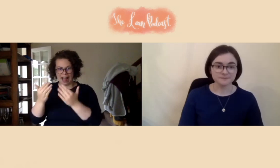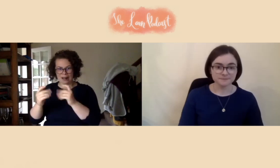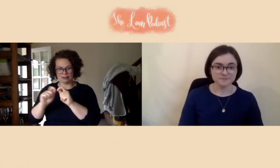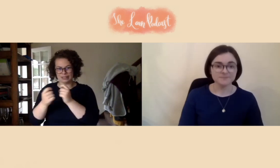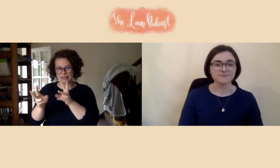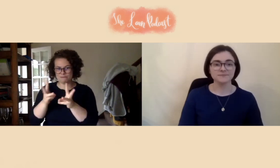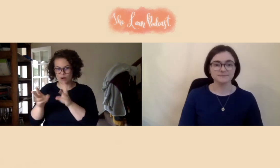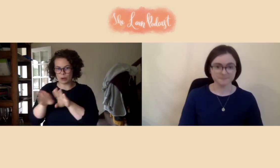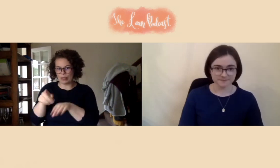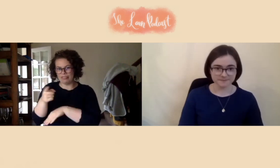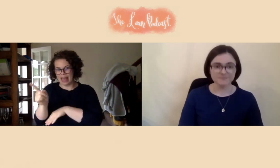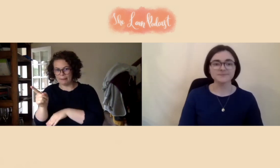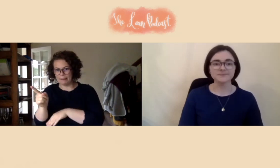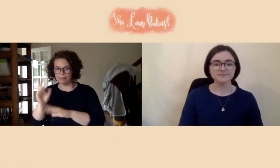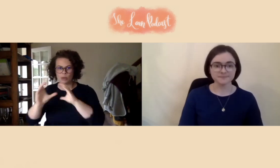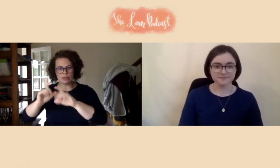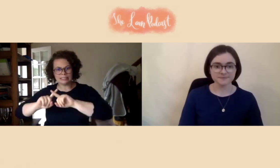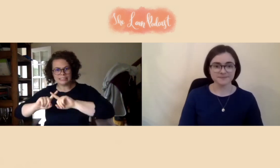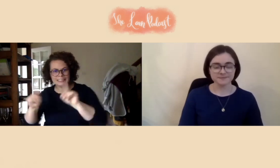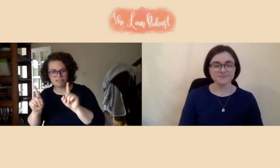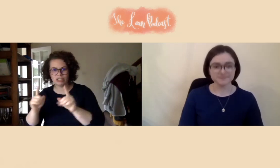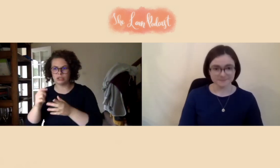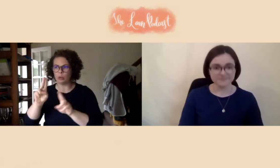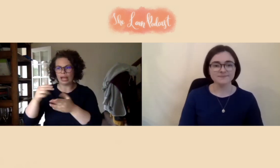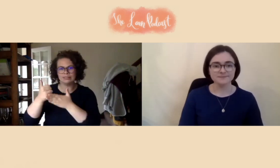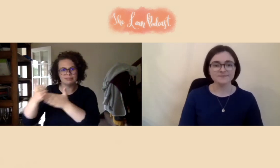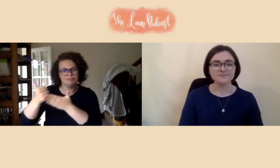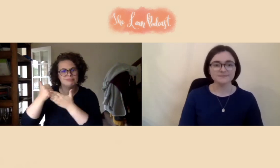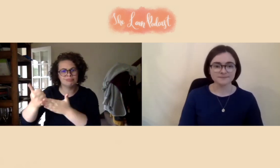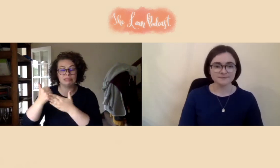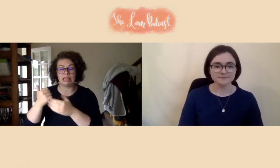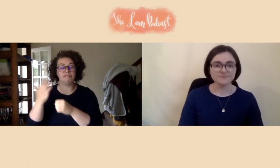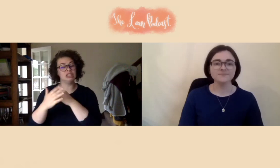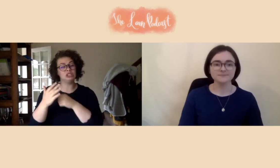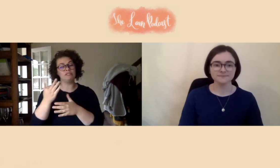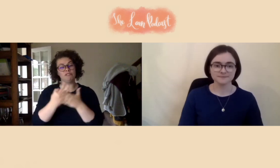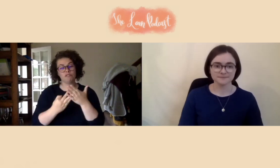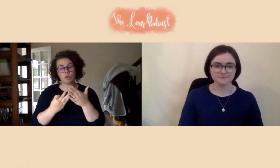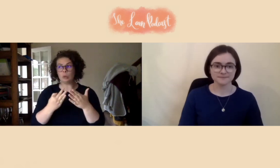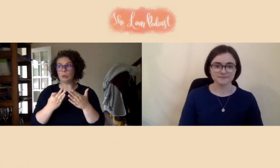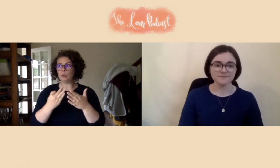And how you adapt to communicate with them to support each other, I've done it like six or seven different ways.